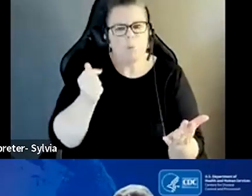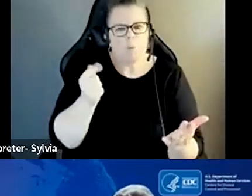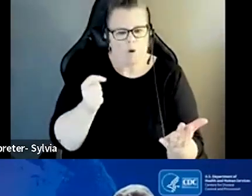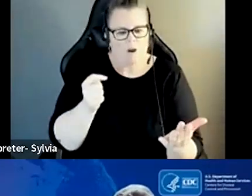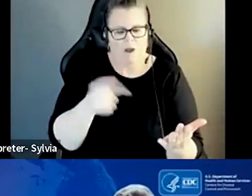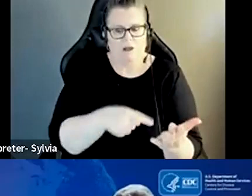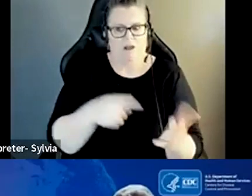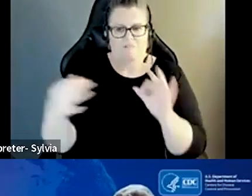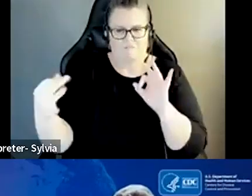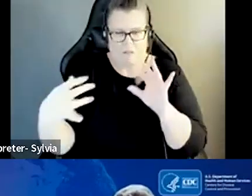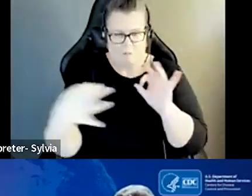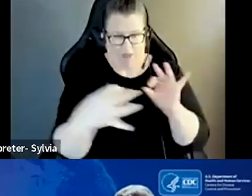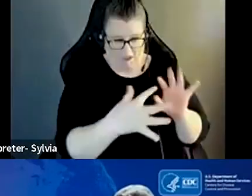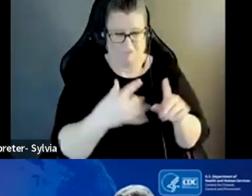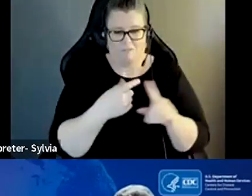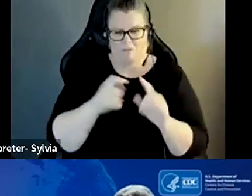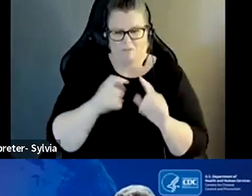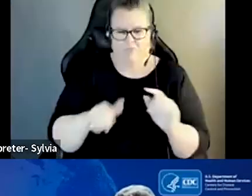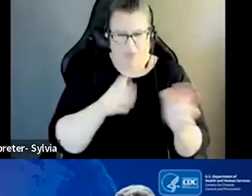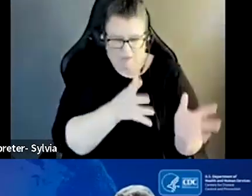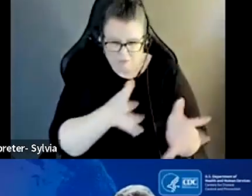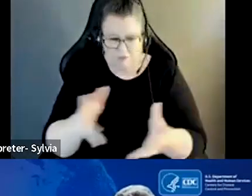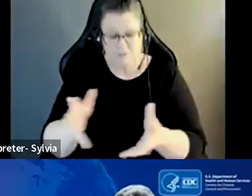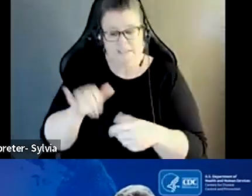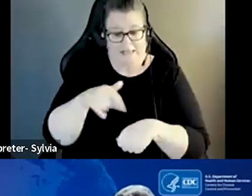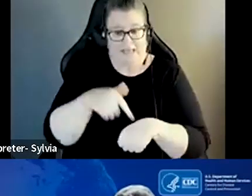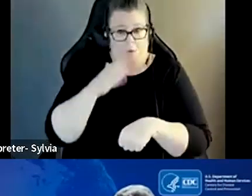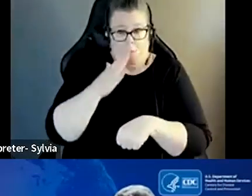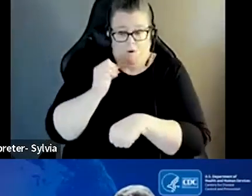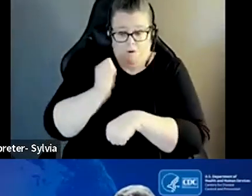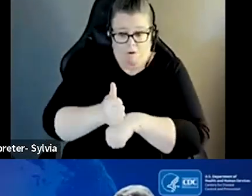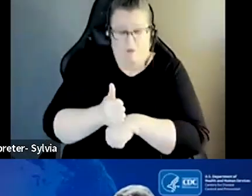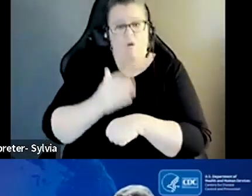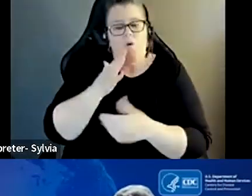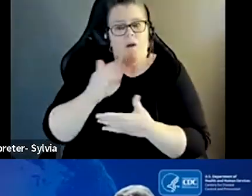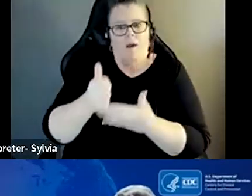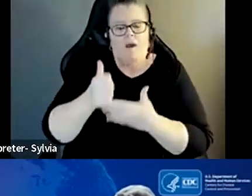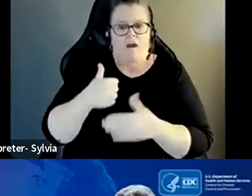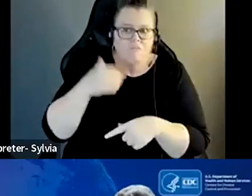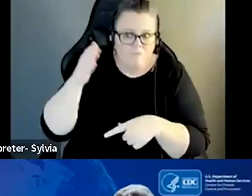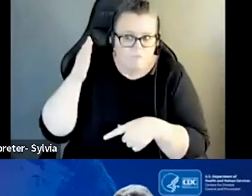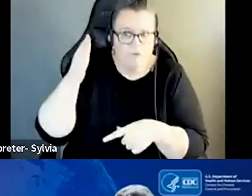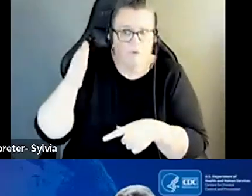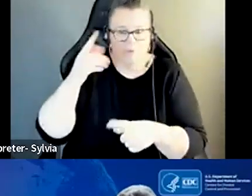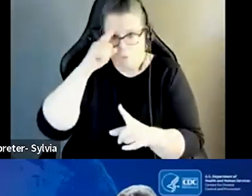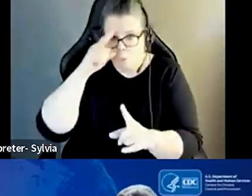This is the work that will position us strategically for our future and to advance our future goals. In addition to these efforts,